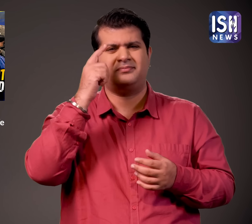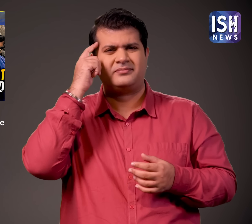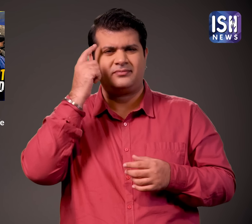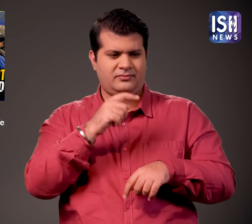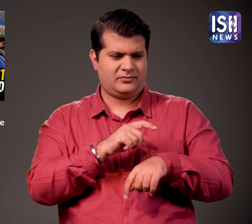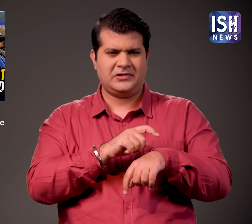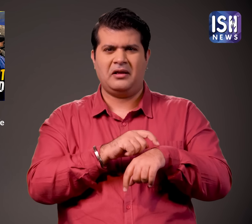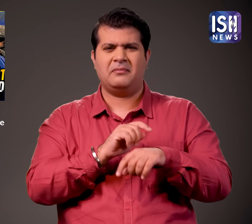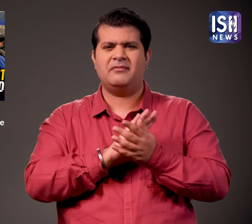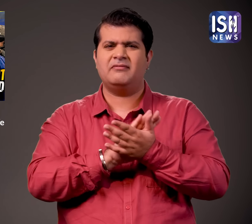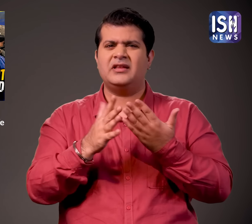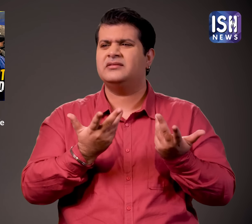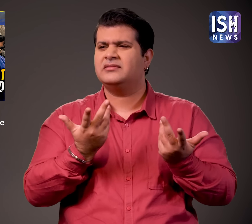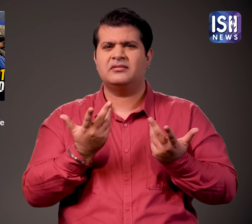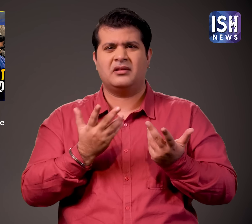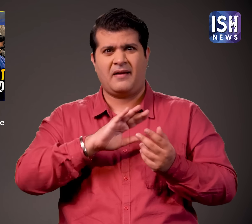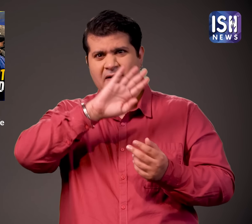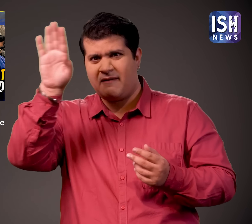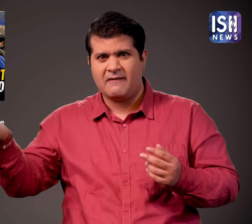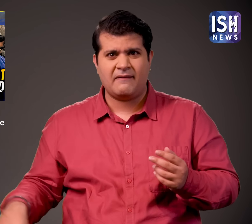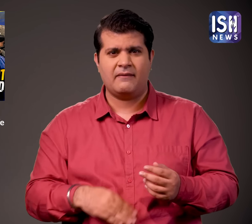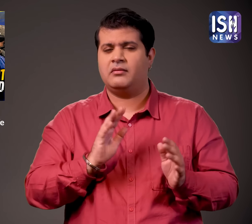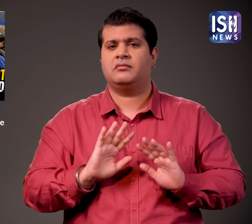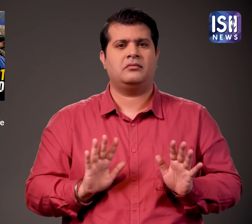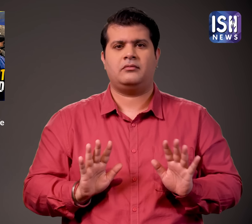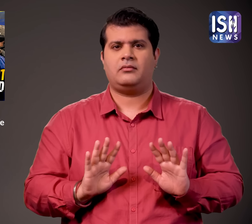Take a guess how long the operation took. A whole day? No.